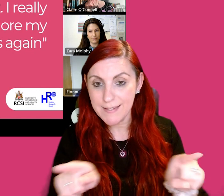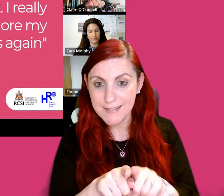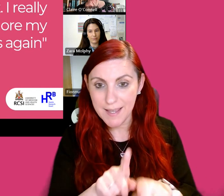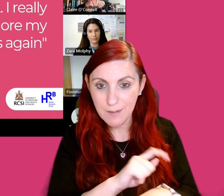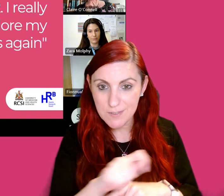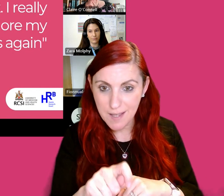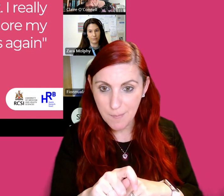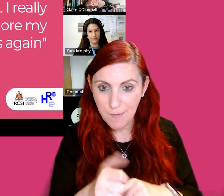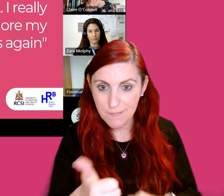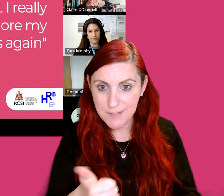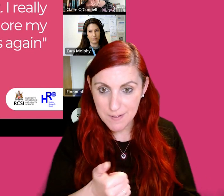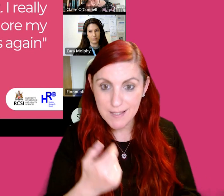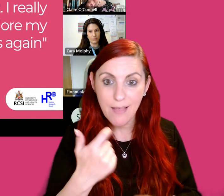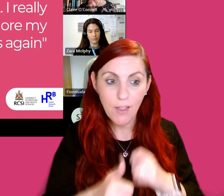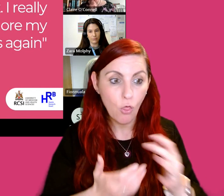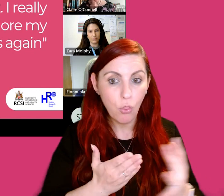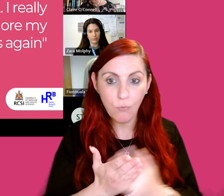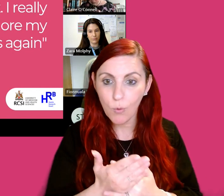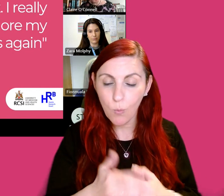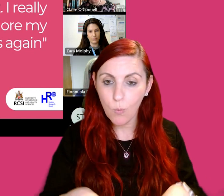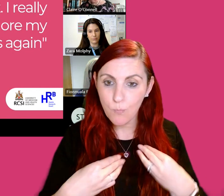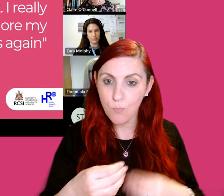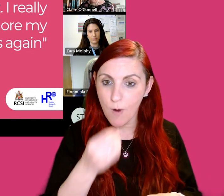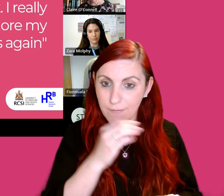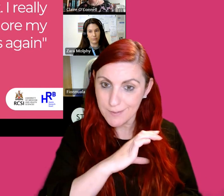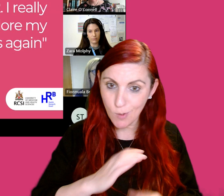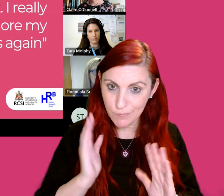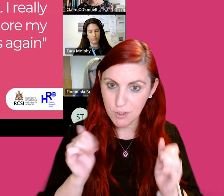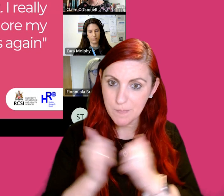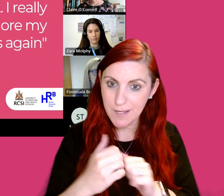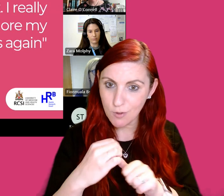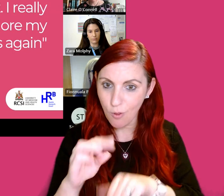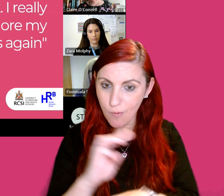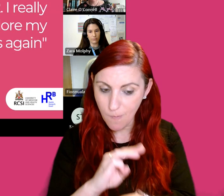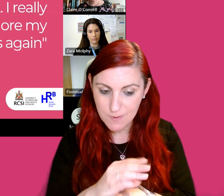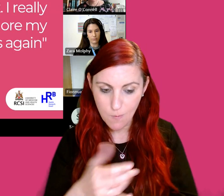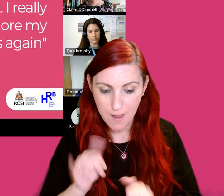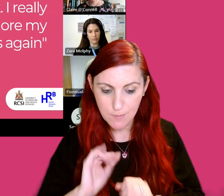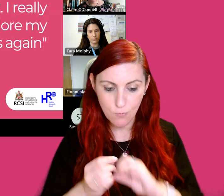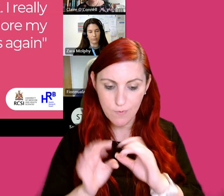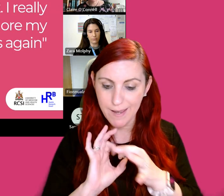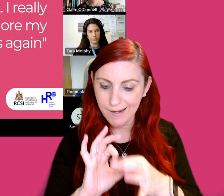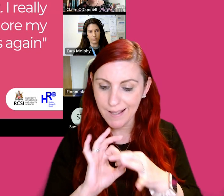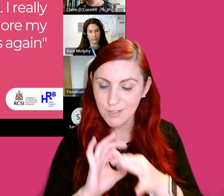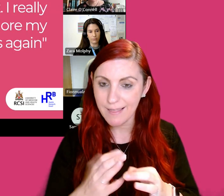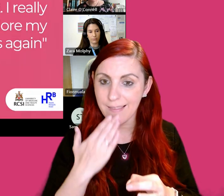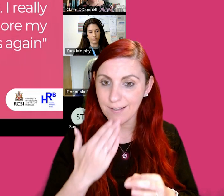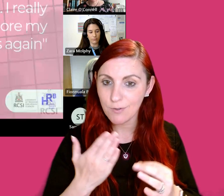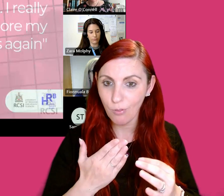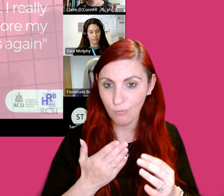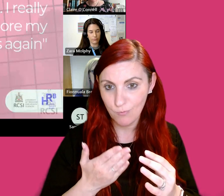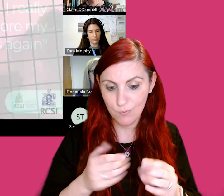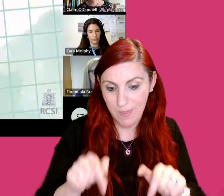she met another mom uh and so they made this connection thanks to thanks to the project